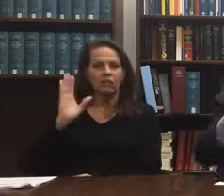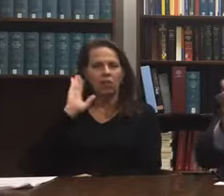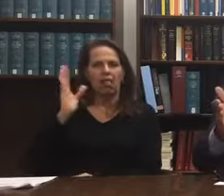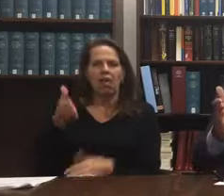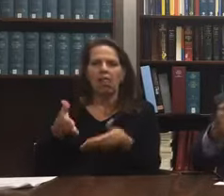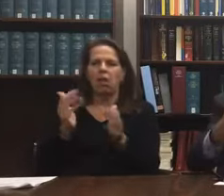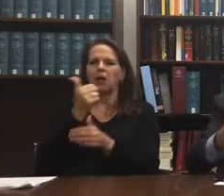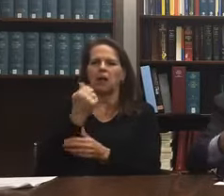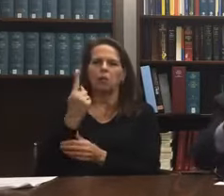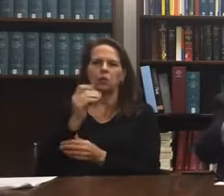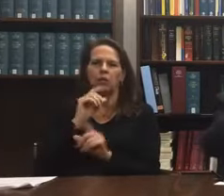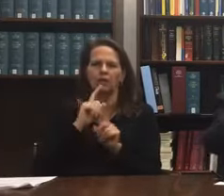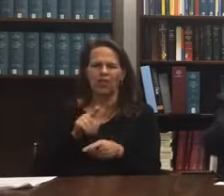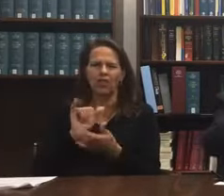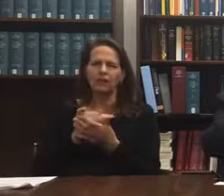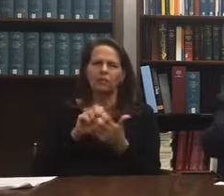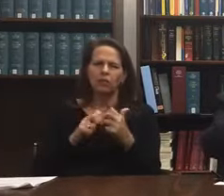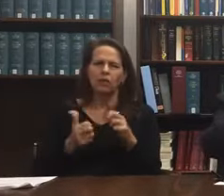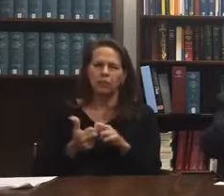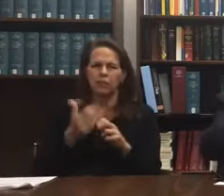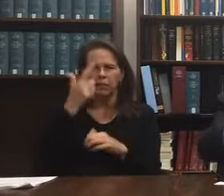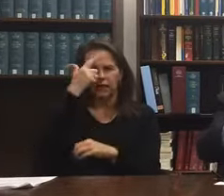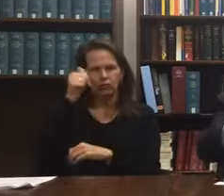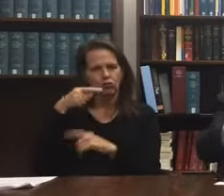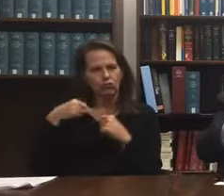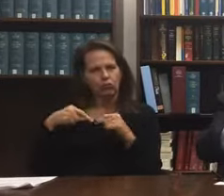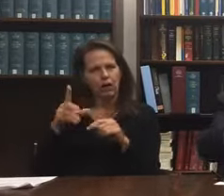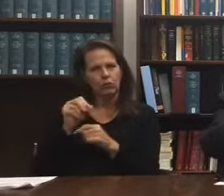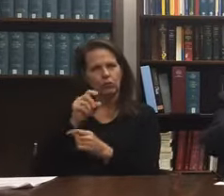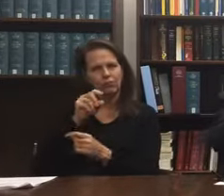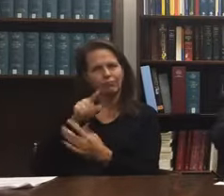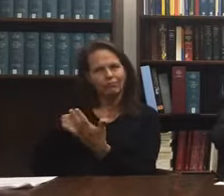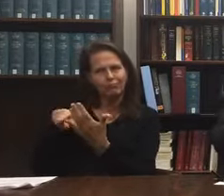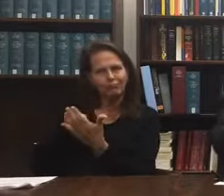improper because you're trying to cross-examine or question that person's